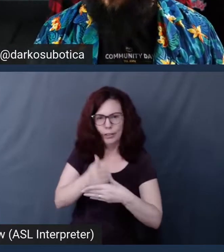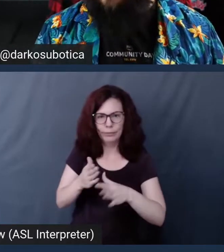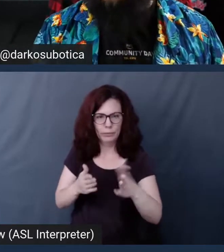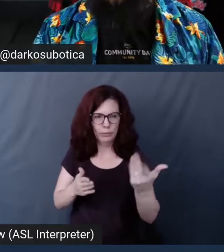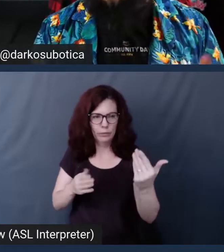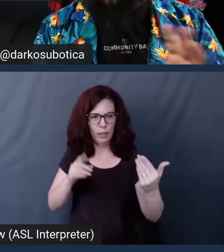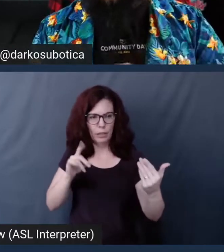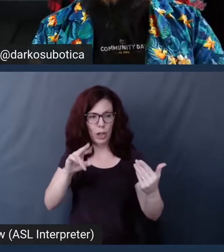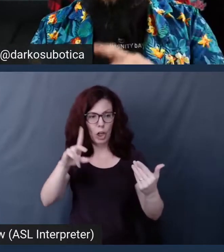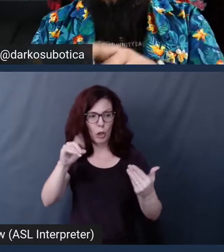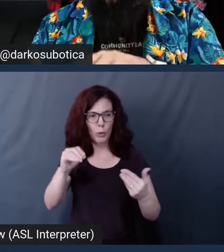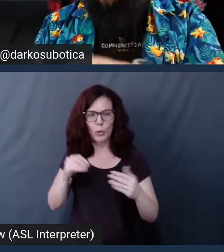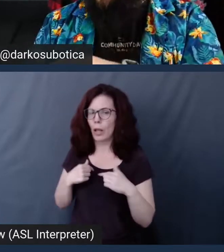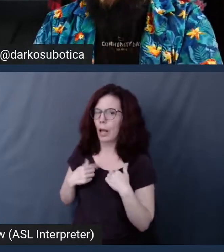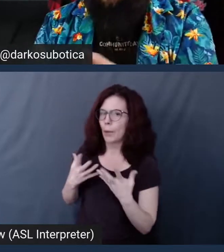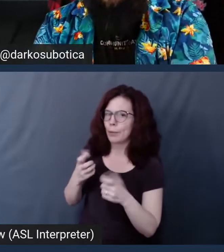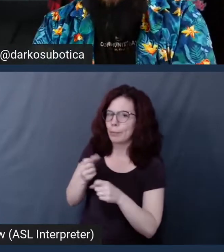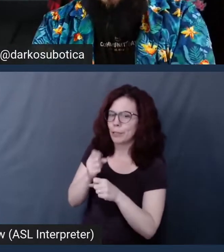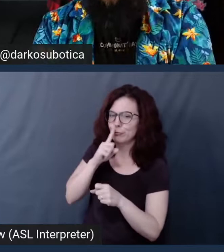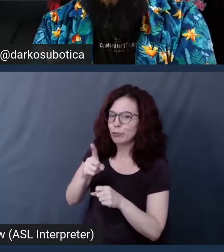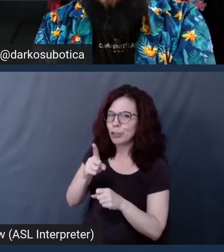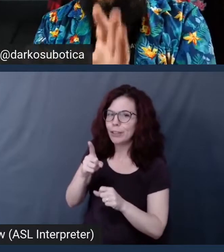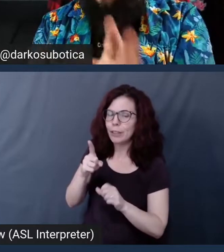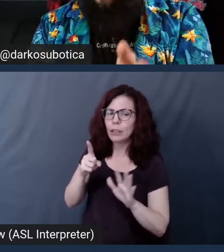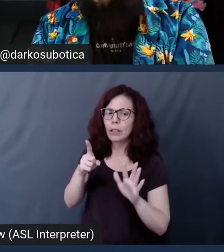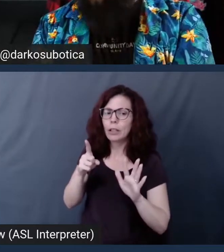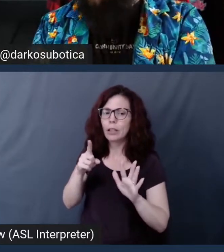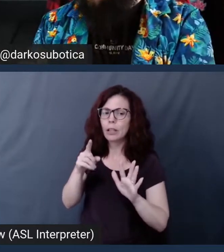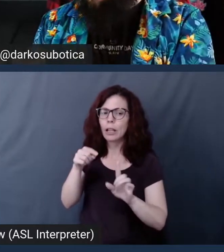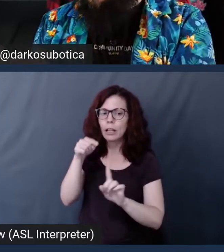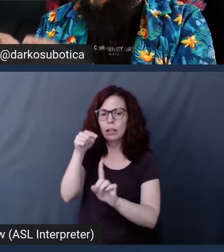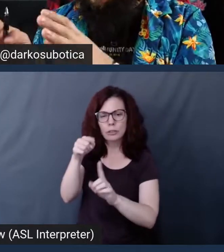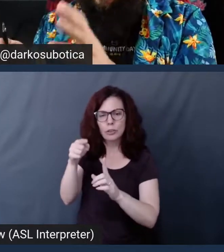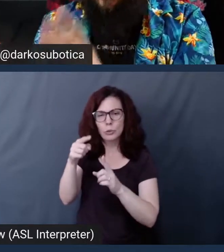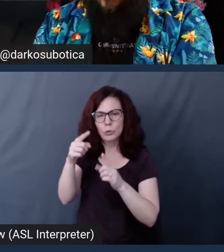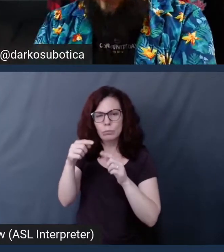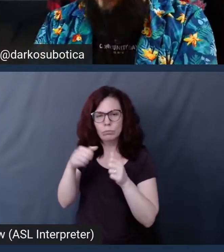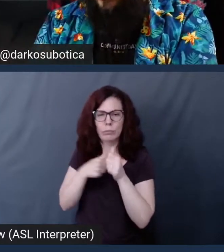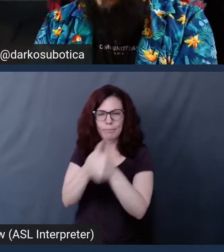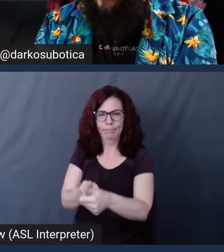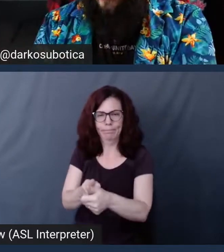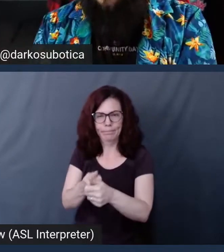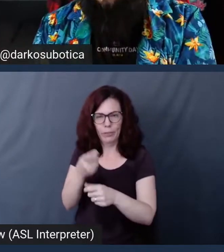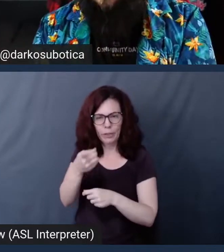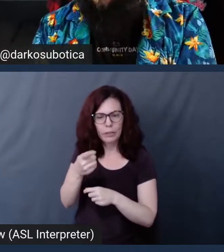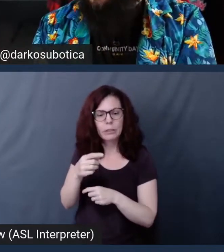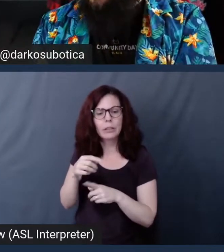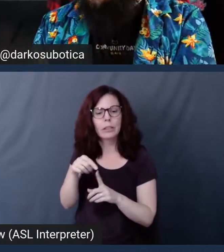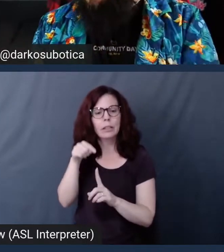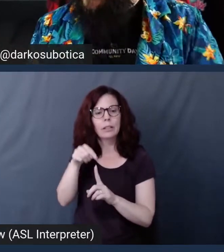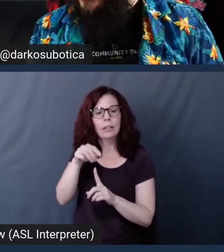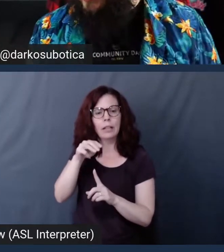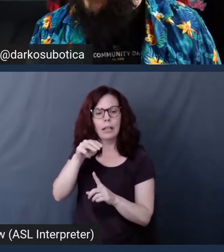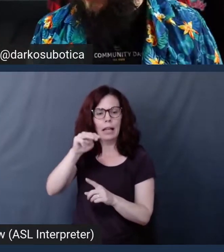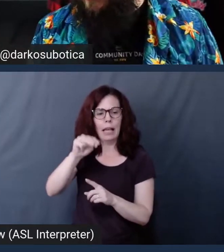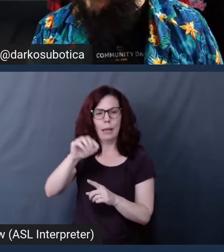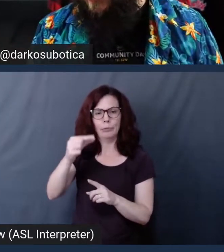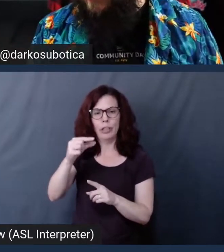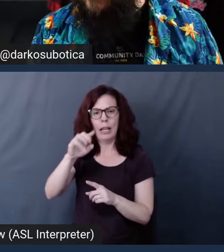No, no, I just want to make sure that kind of, in light of this, Mjbgalaxe again has a question about,